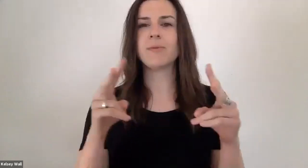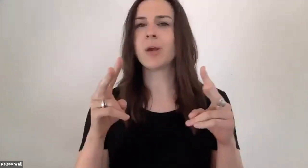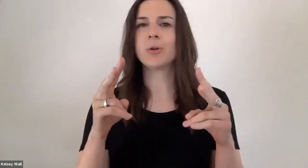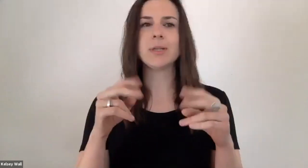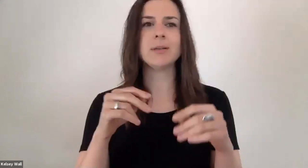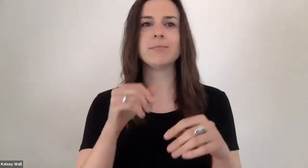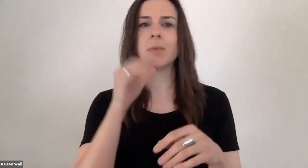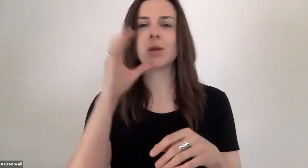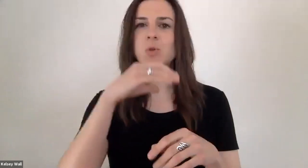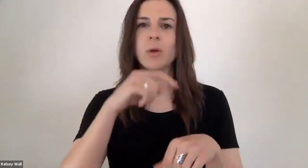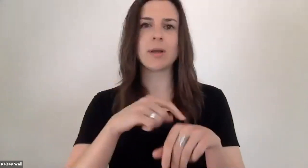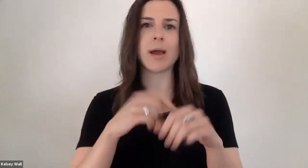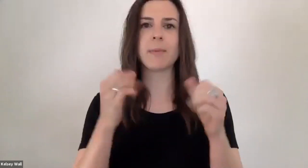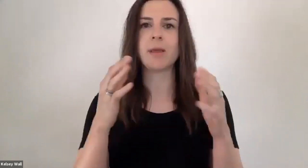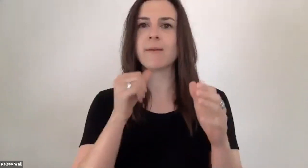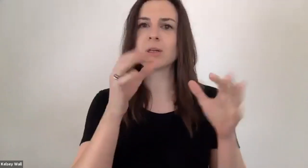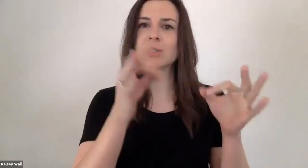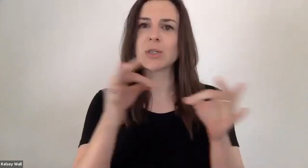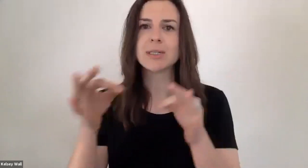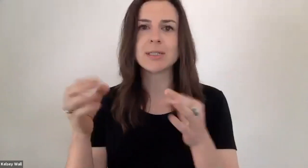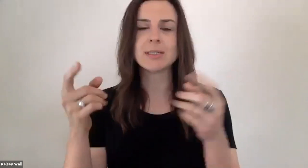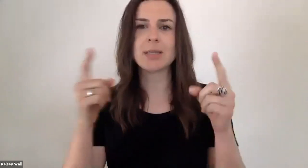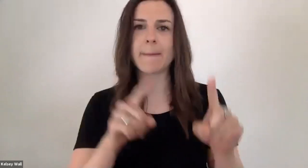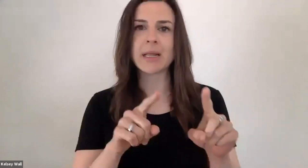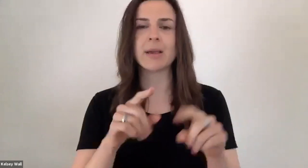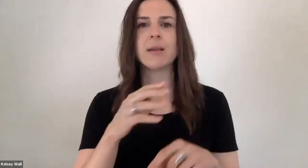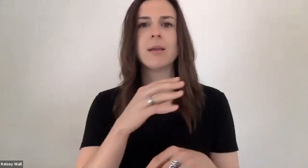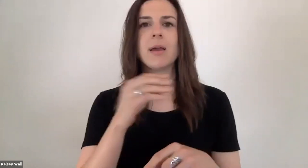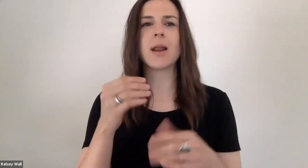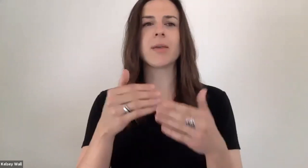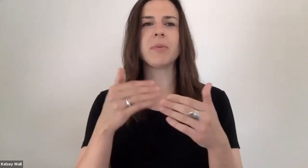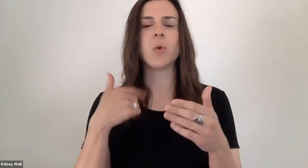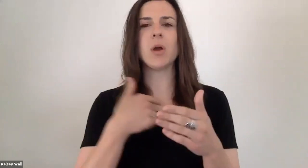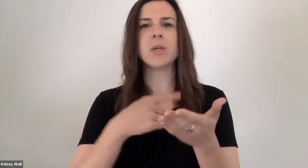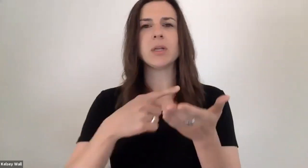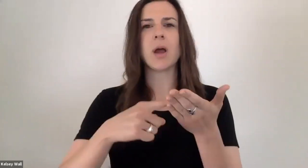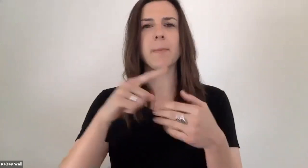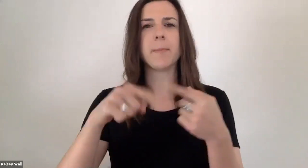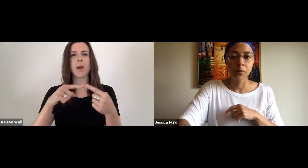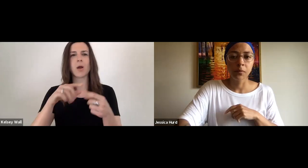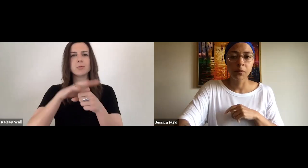OK, so while Jessica's taking care of that, I'd like to take this opportunity,